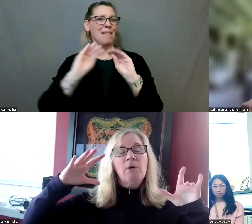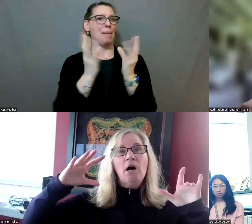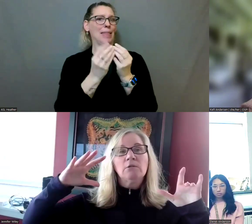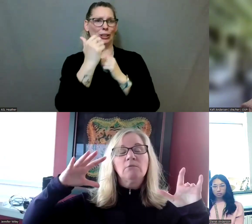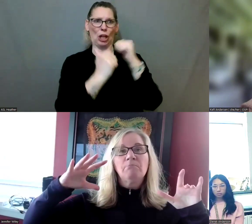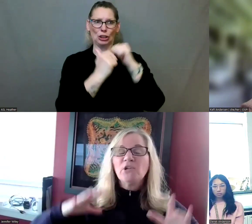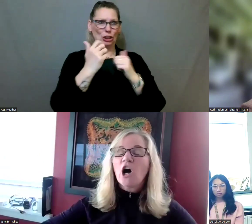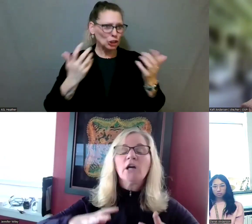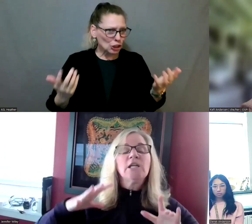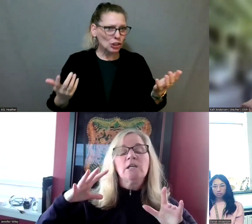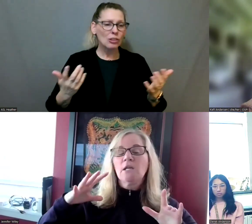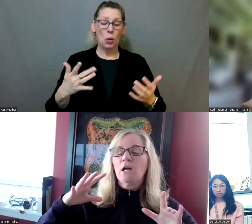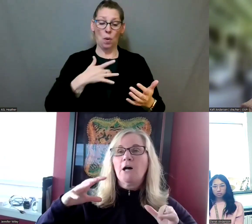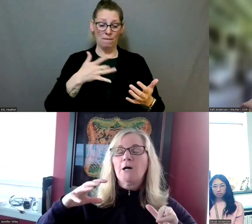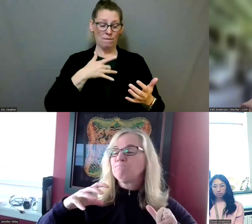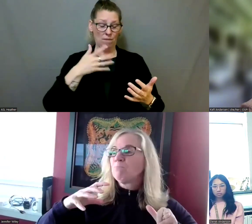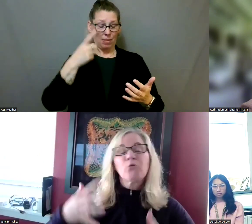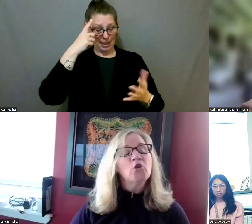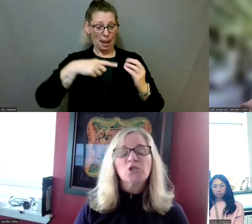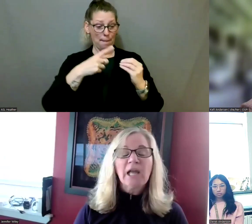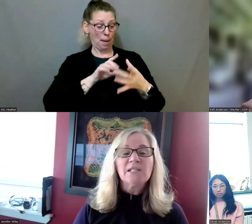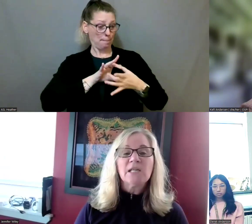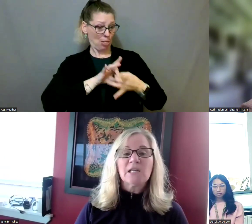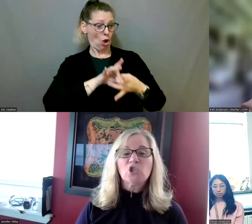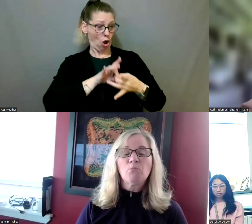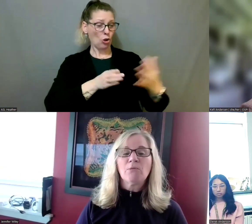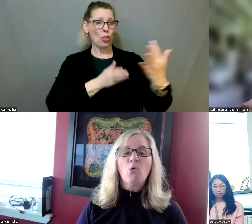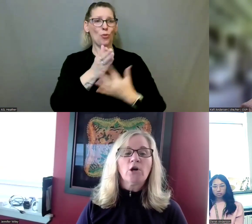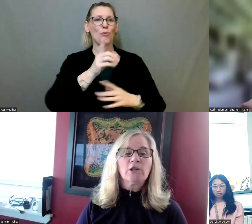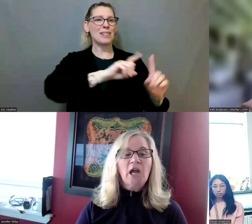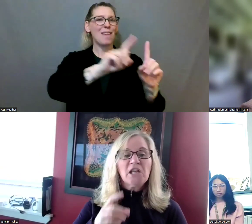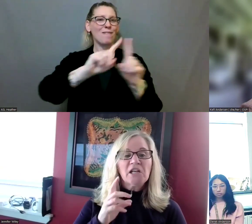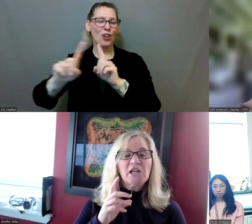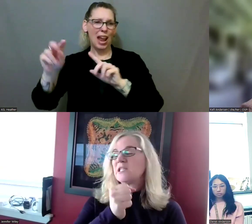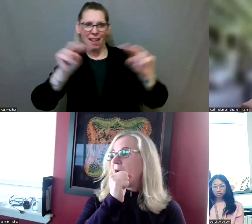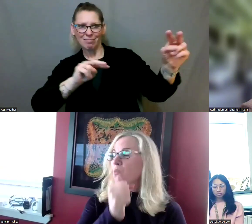about belonging through those lenses is super important; and then I'll just add